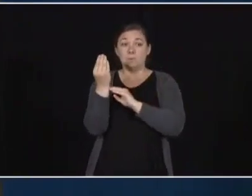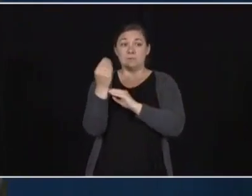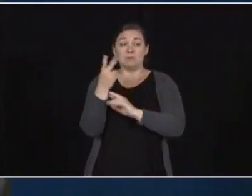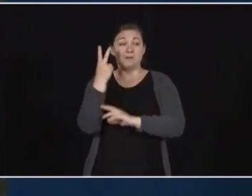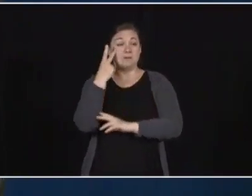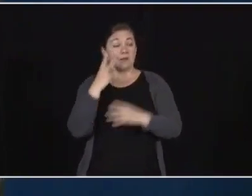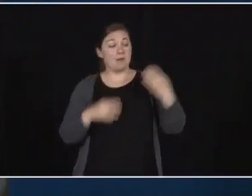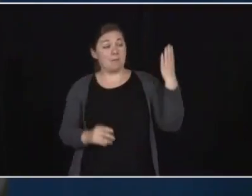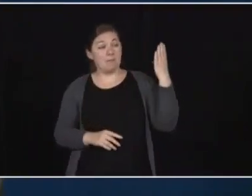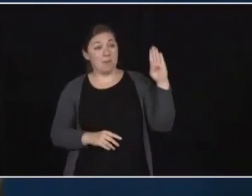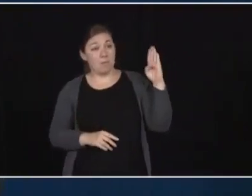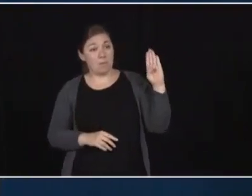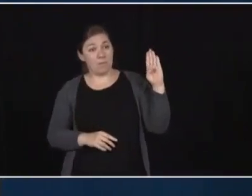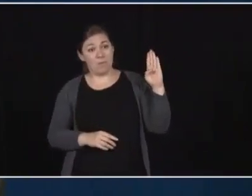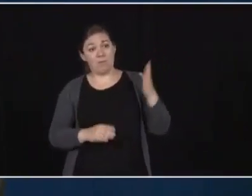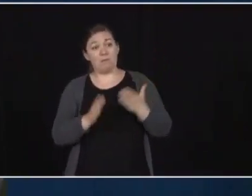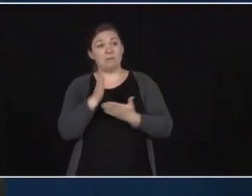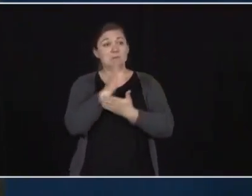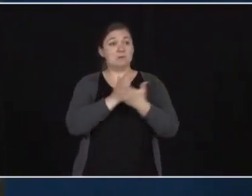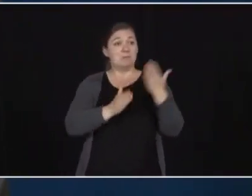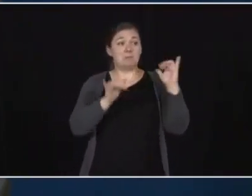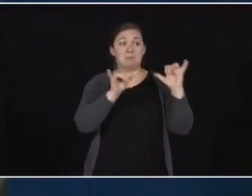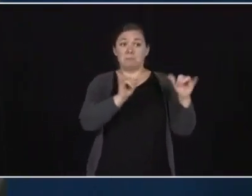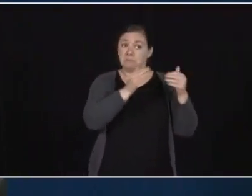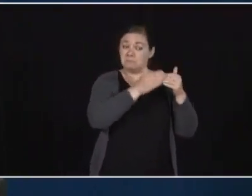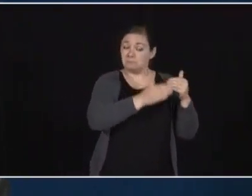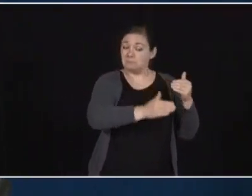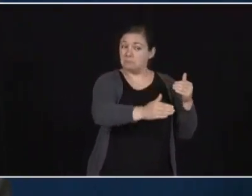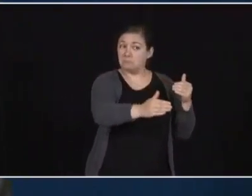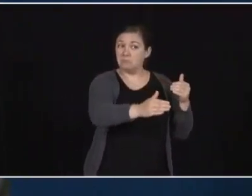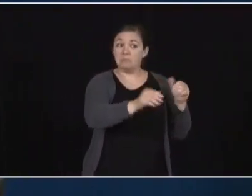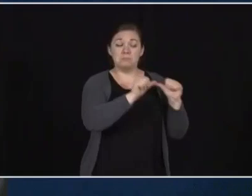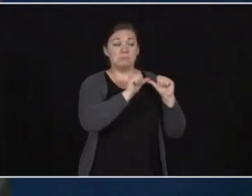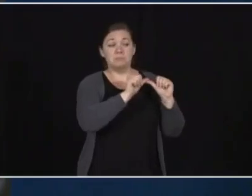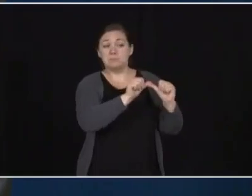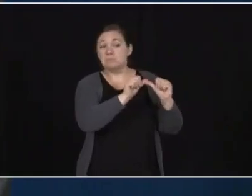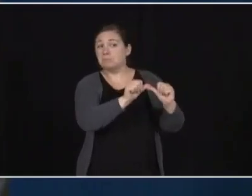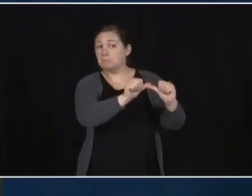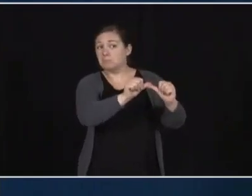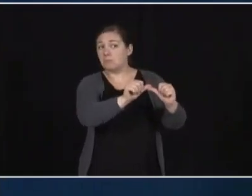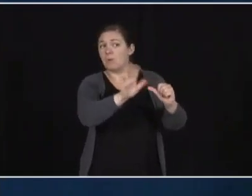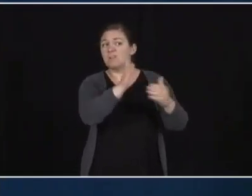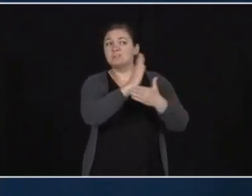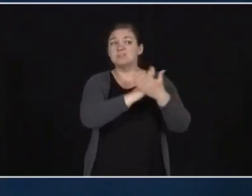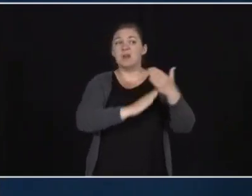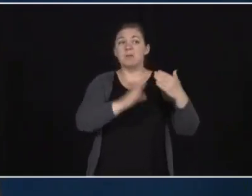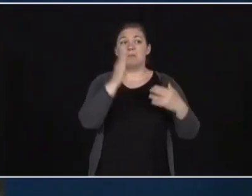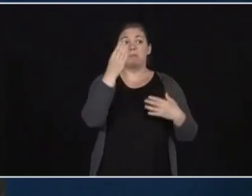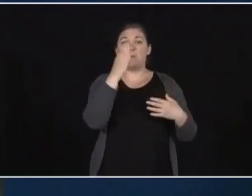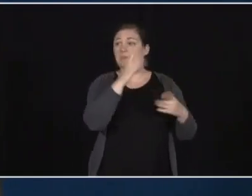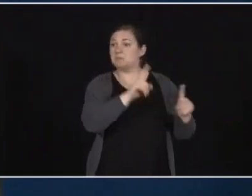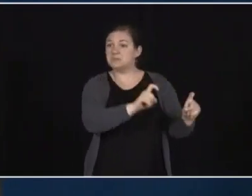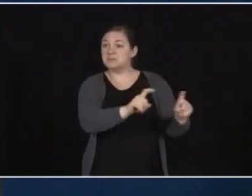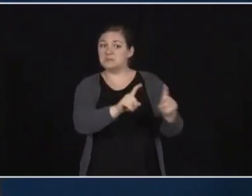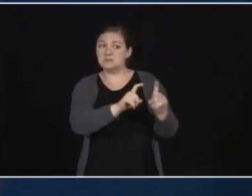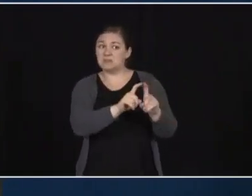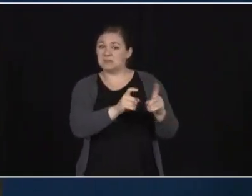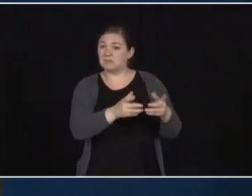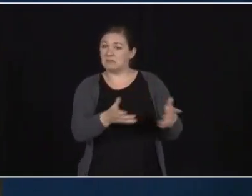that was brought to the attention on site 14 where the blue and some may remain in blue as we continue ongoing testing but some may move out of